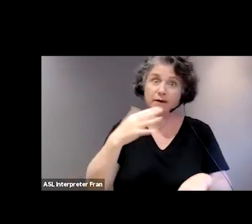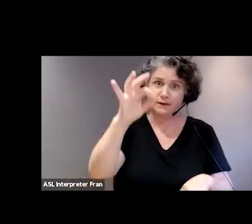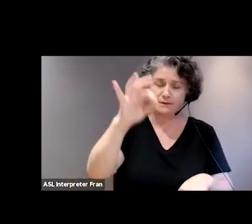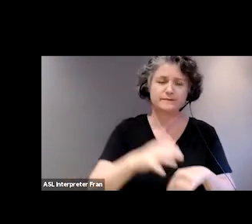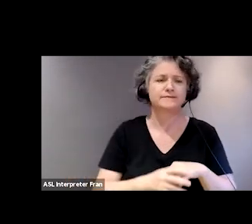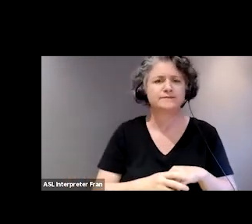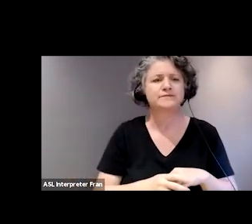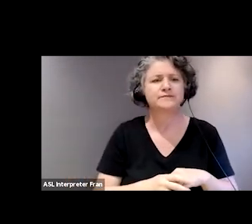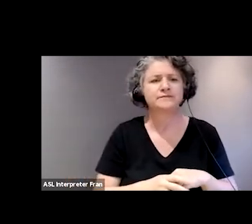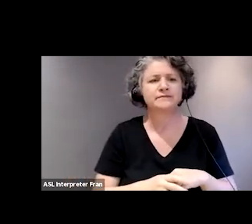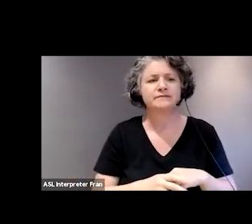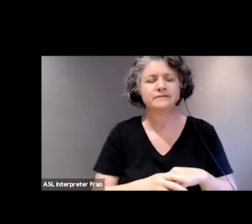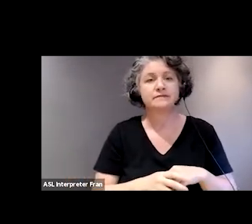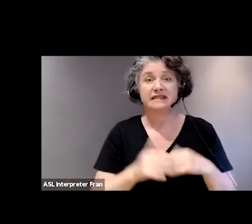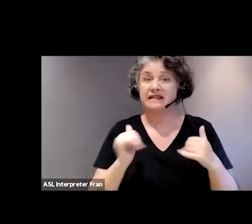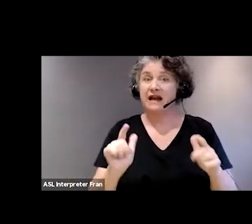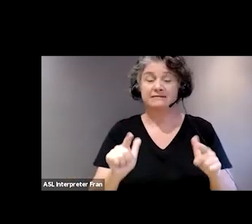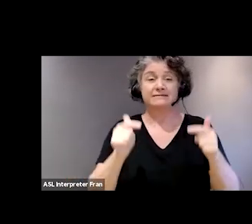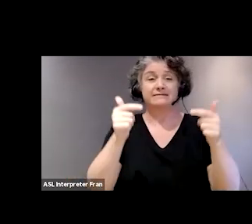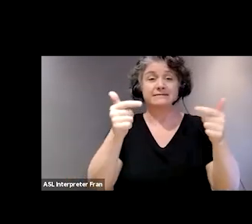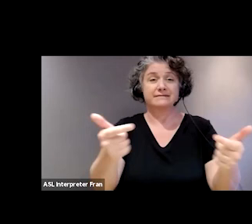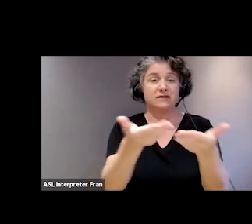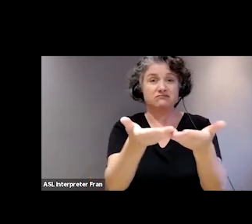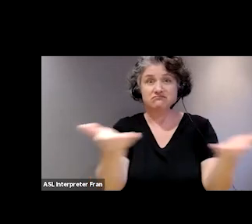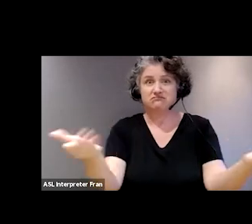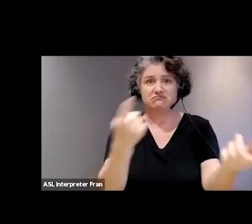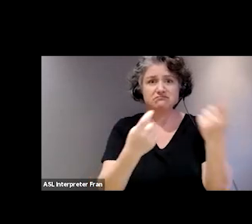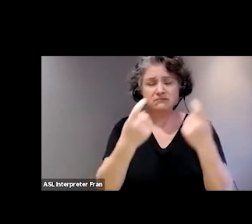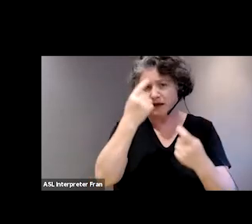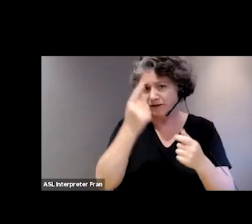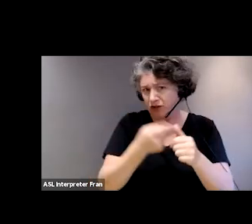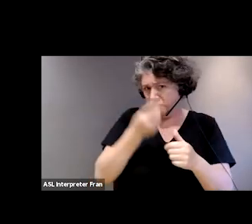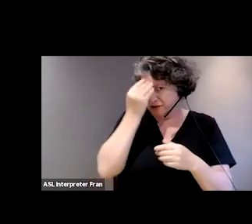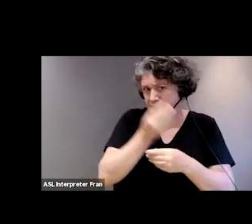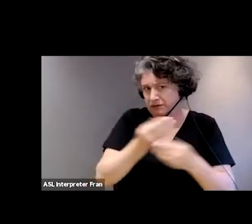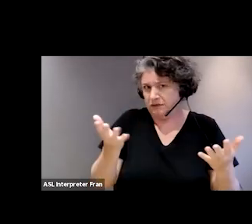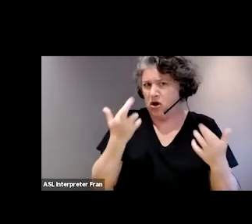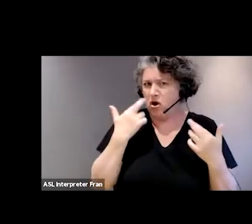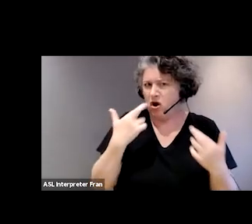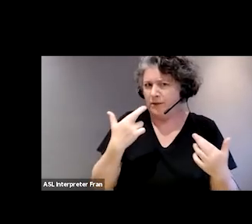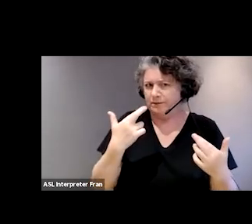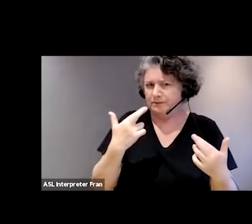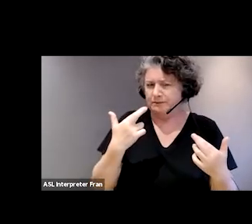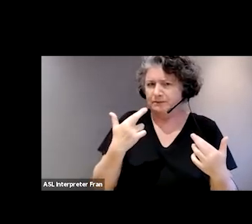back to Wendy and David for questions and answers.